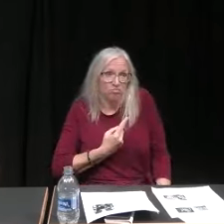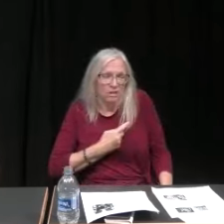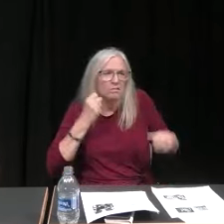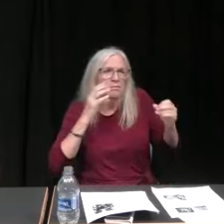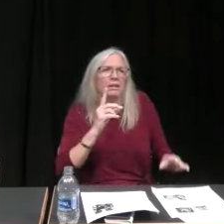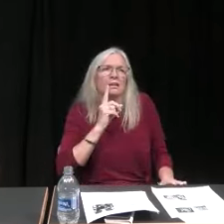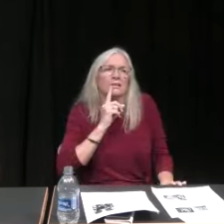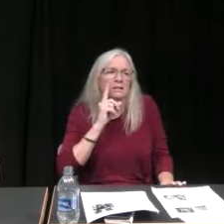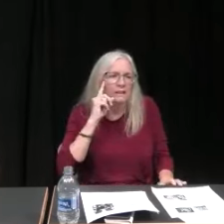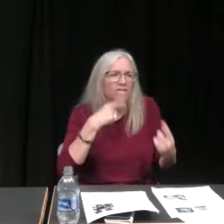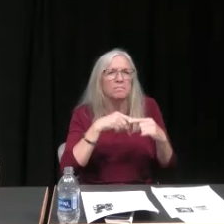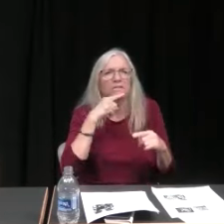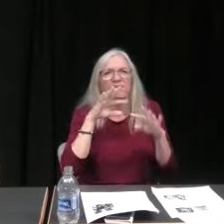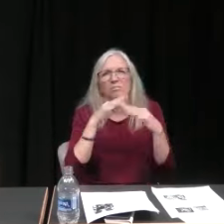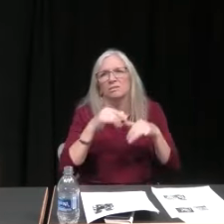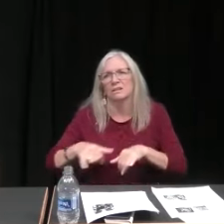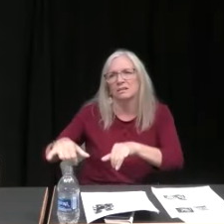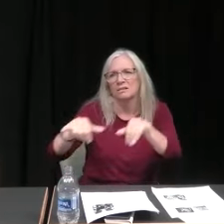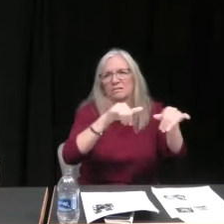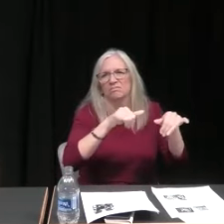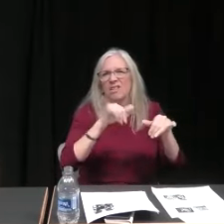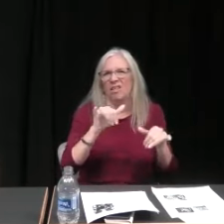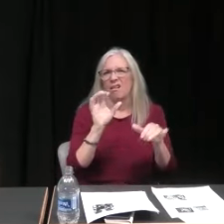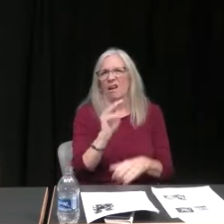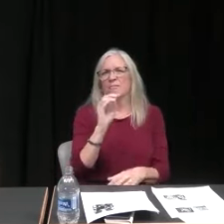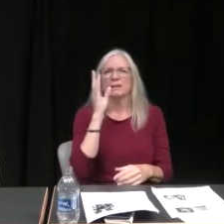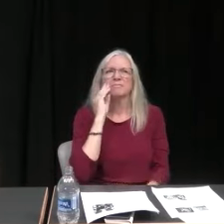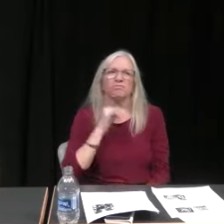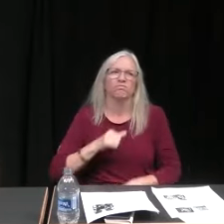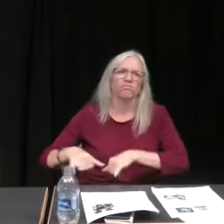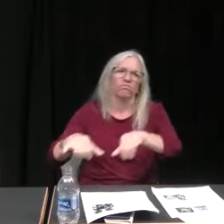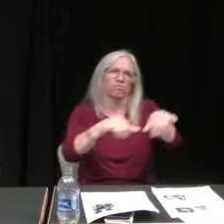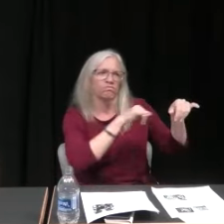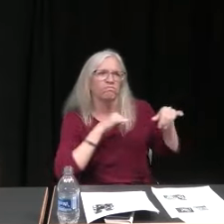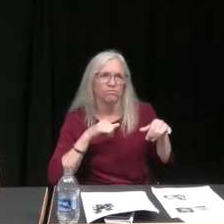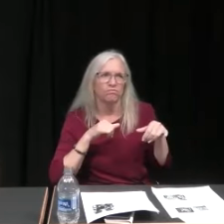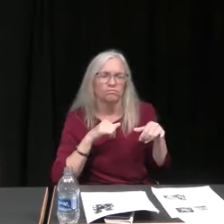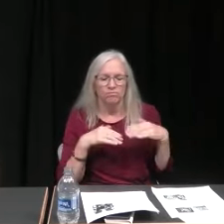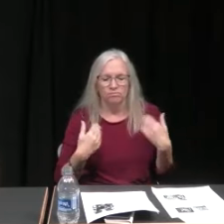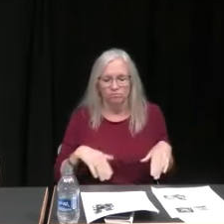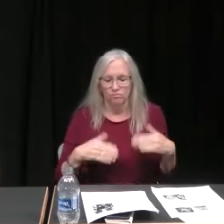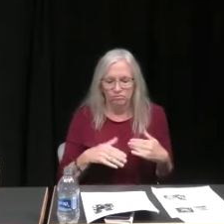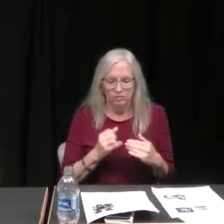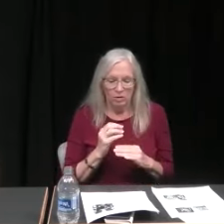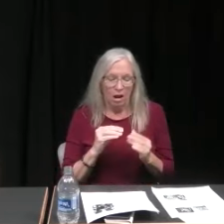we' only talk over the holidays Merry Christmas or how are you doing you know that's it's a very